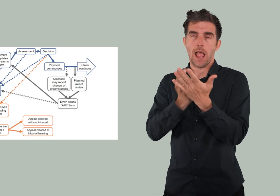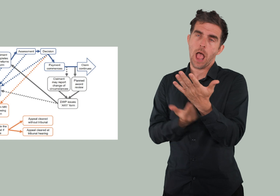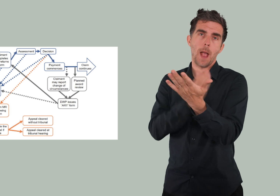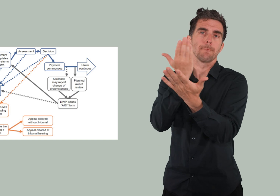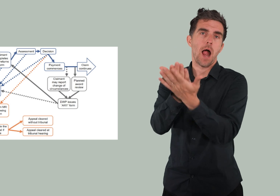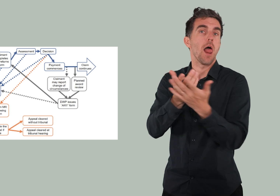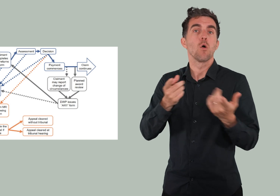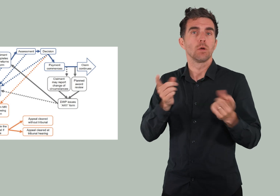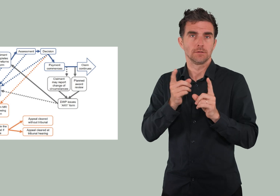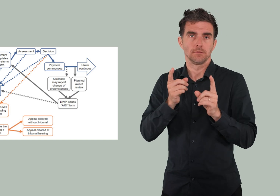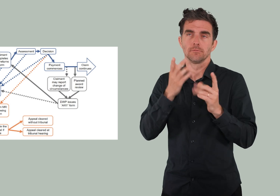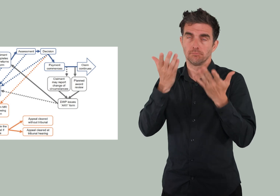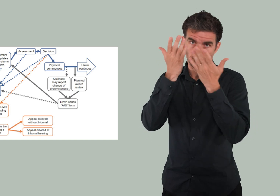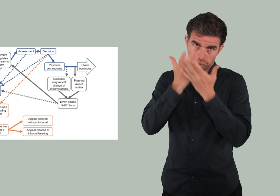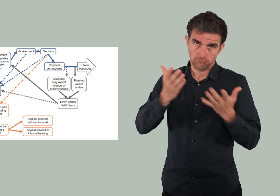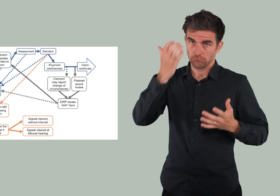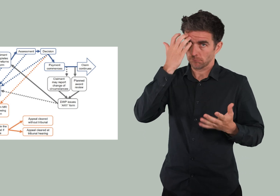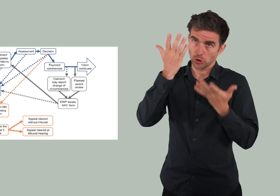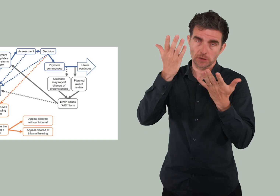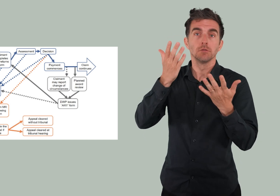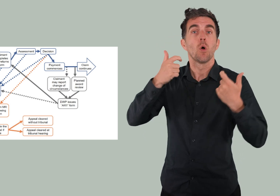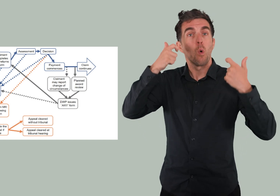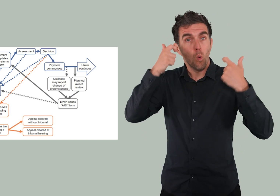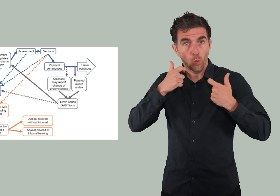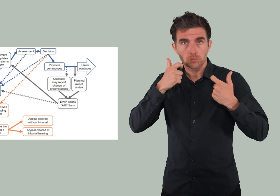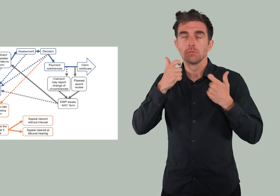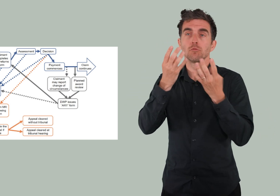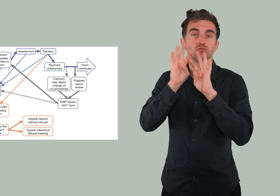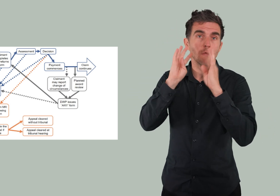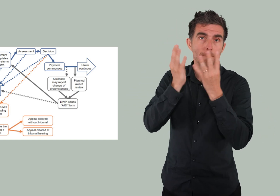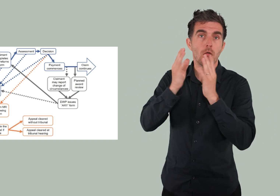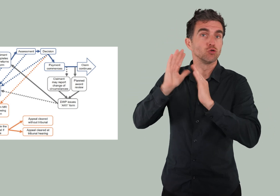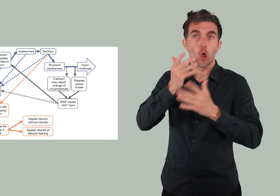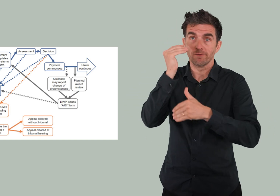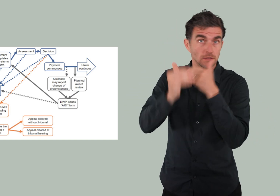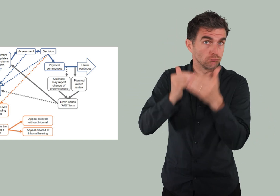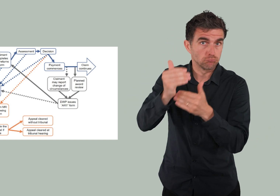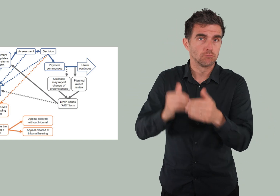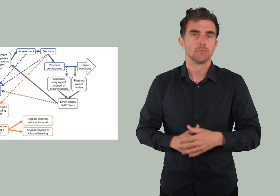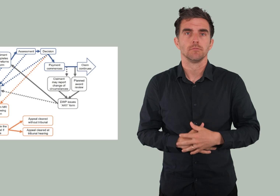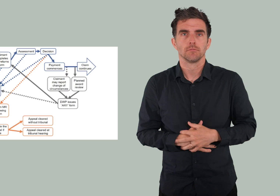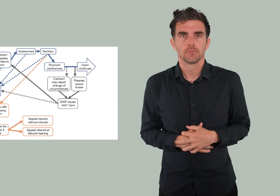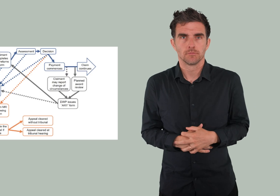lodge an appeal with His Majesty’s Courts & Tribunal Service.